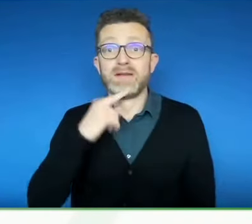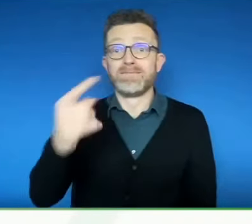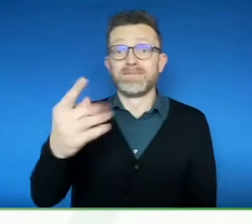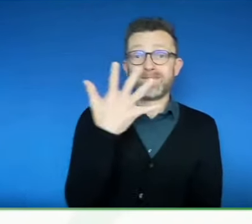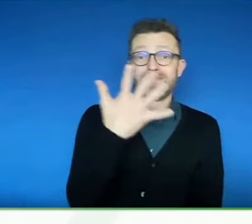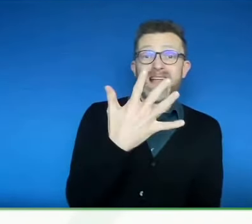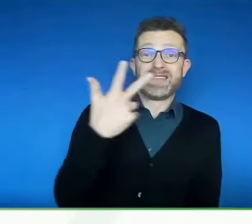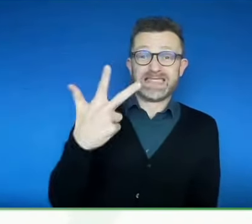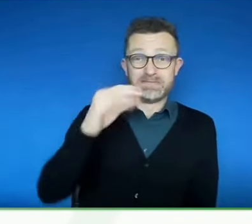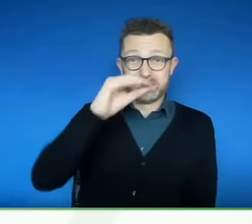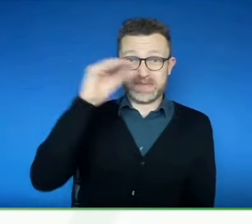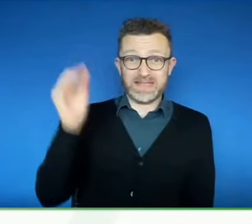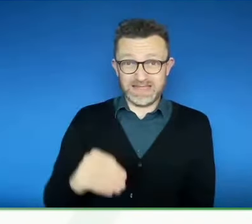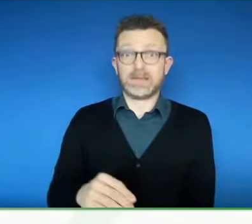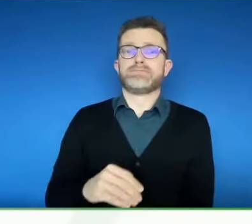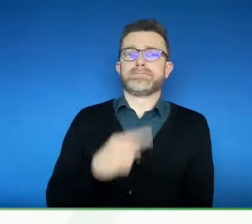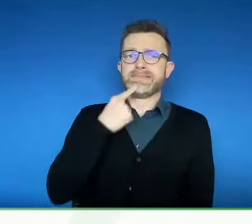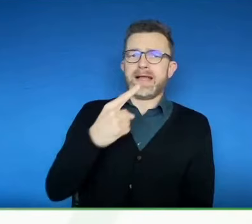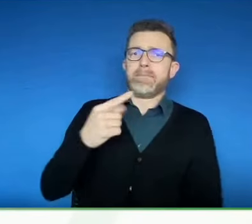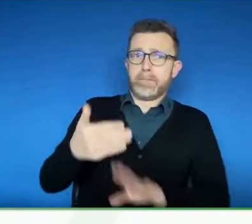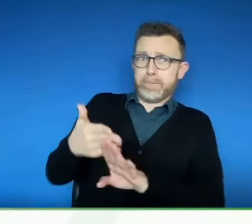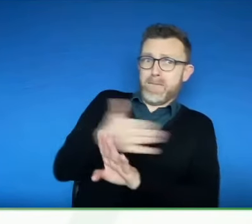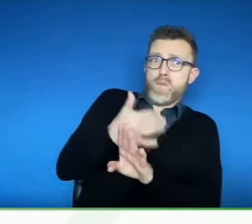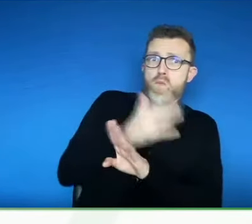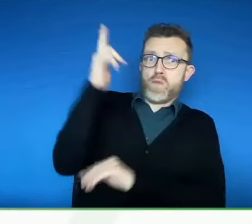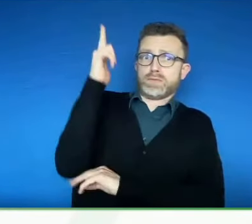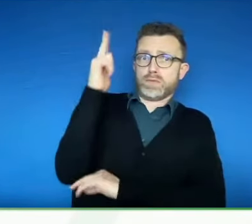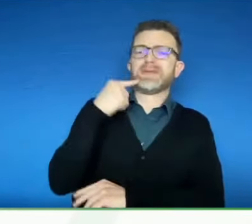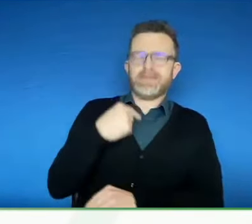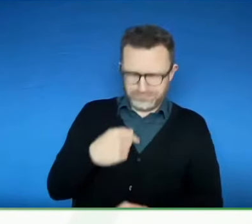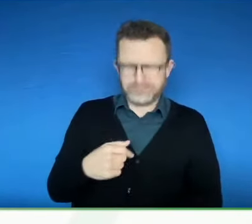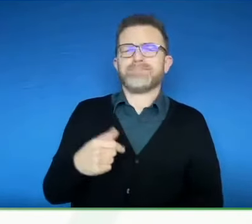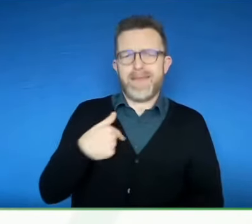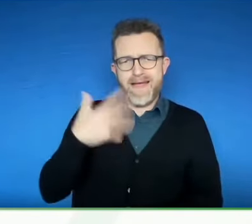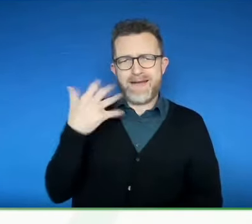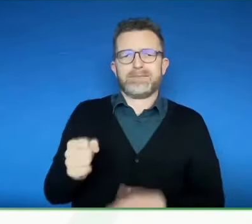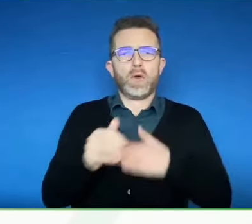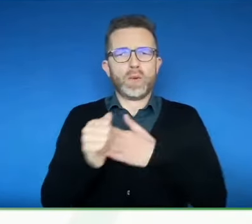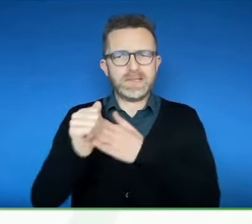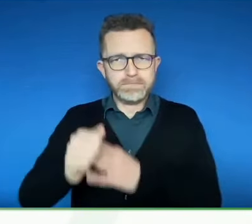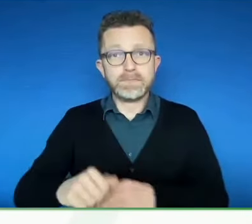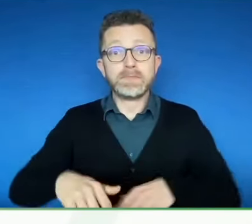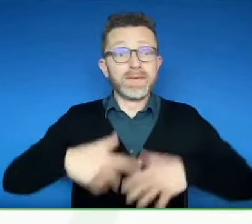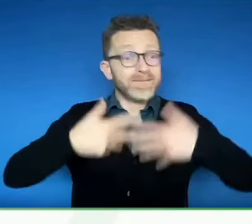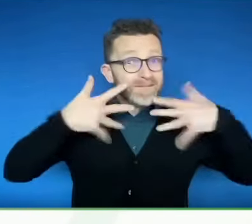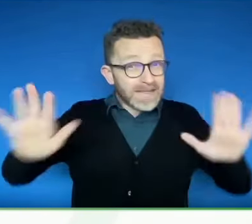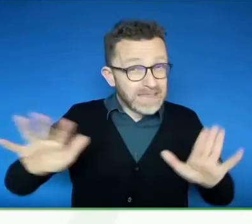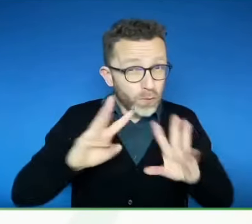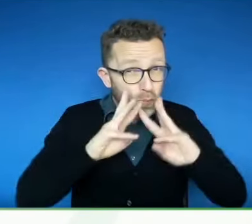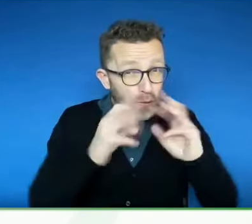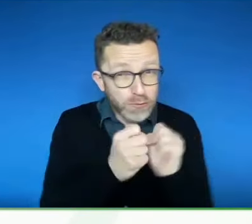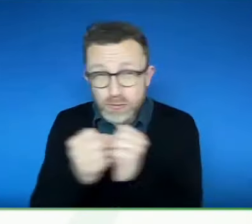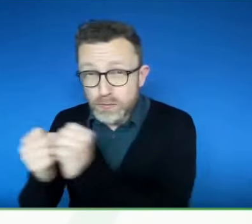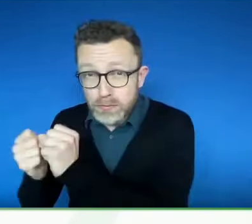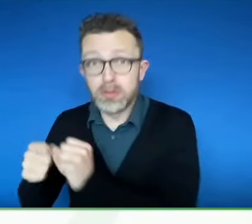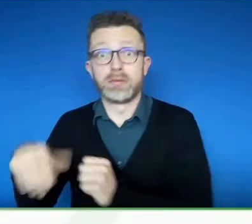successful so we have captured 370 success stories resulting in an